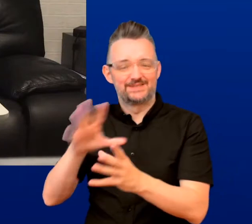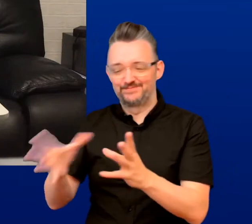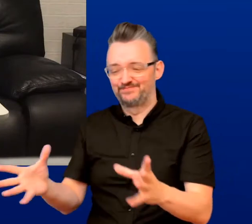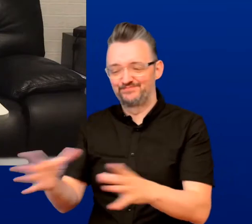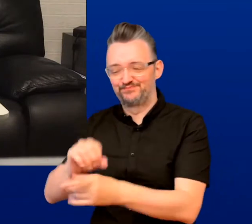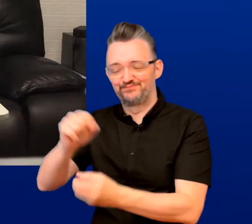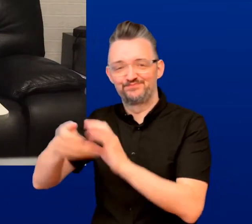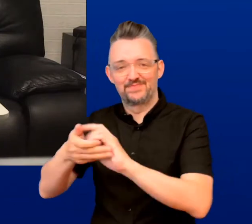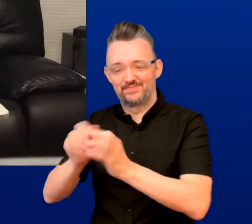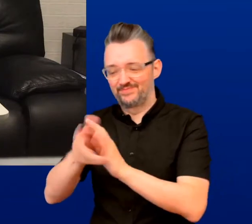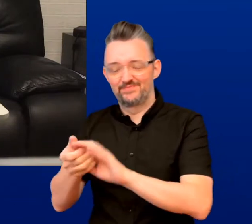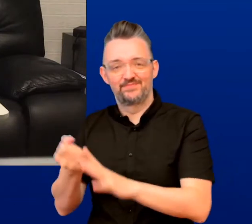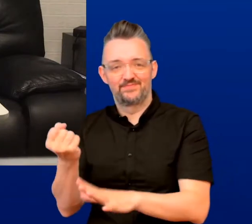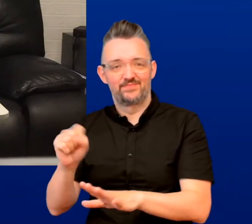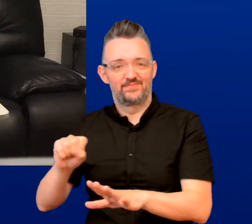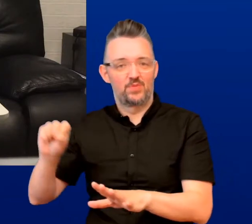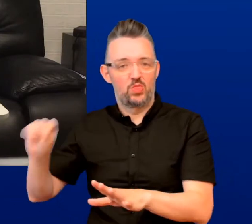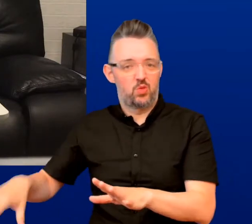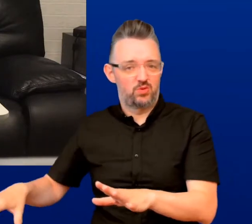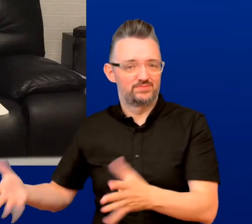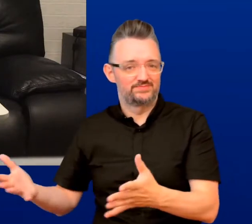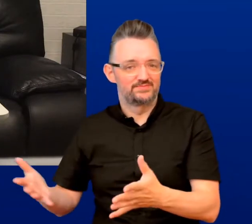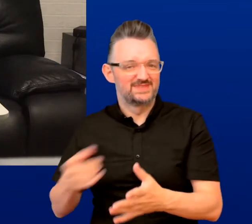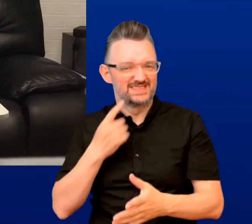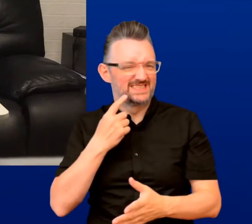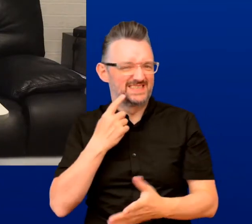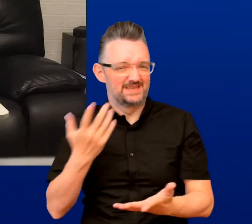take the whole cling film off and throw it away and wash the bowl